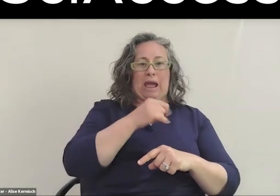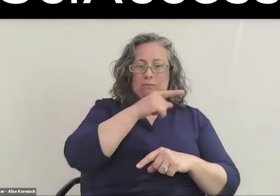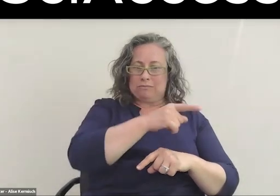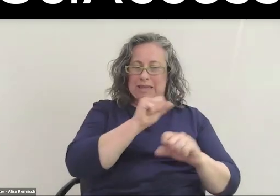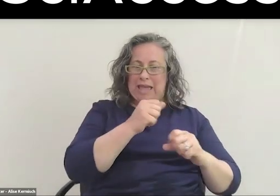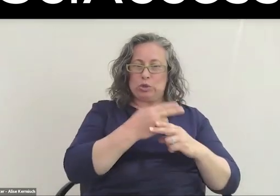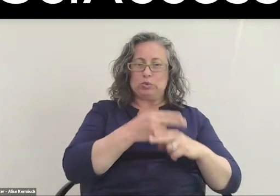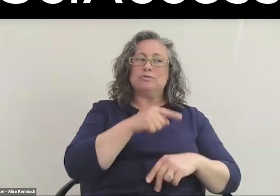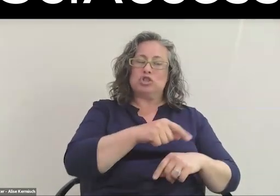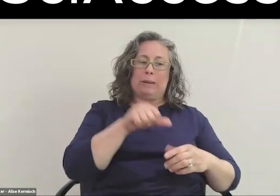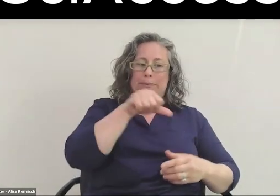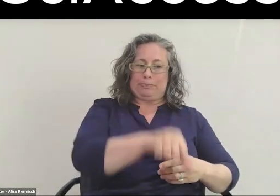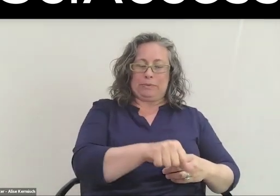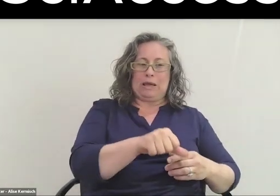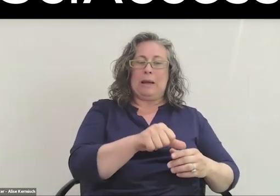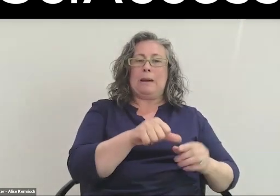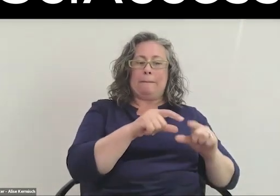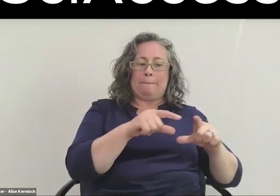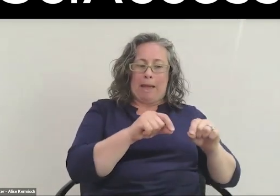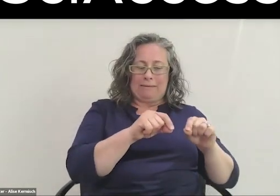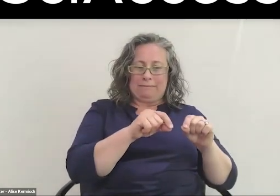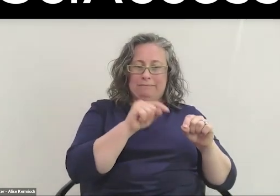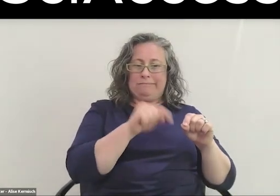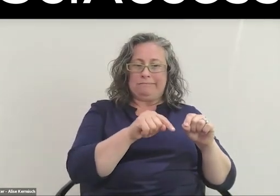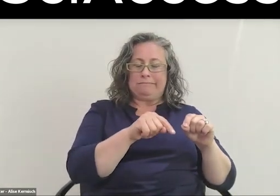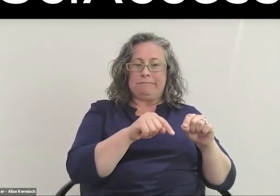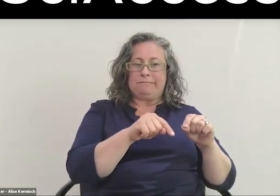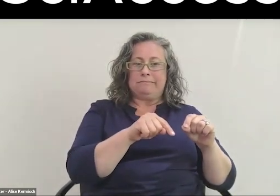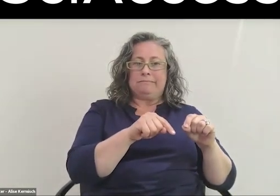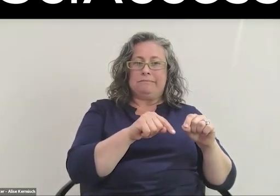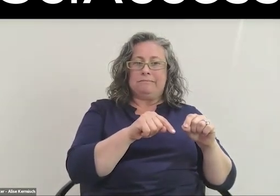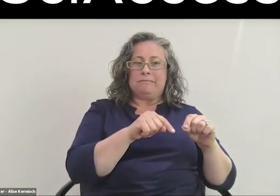She presses a button here that she has on her lap